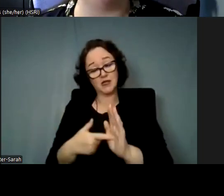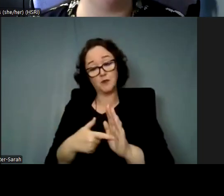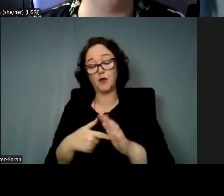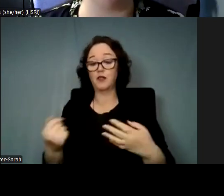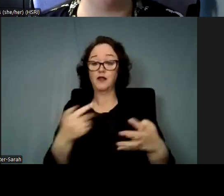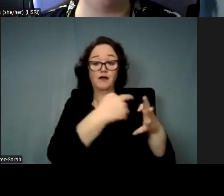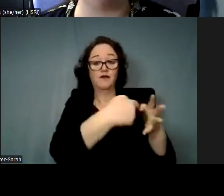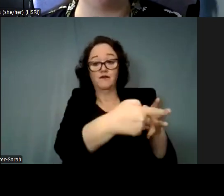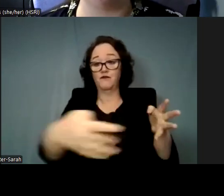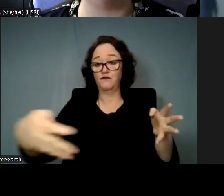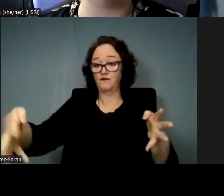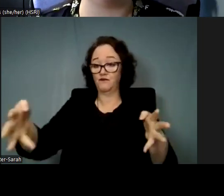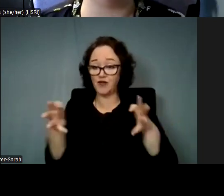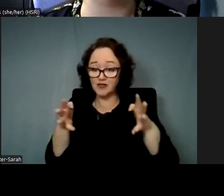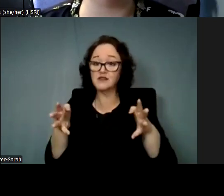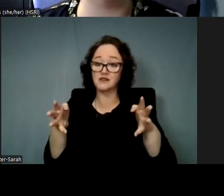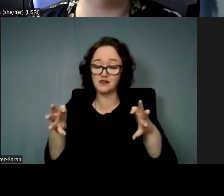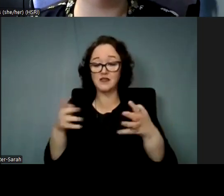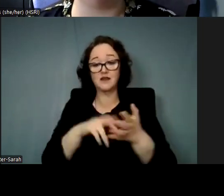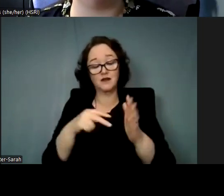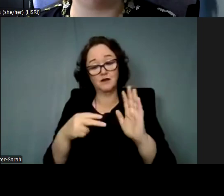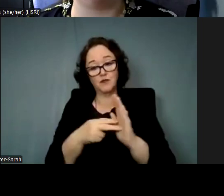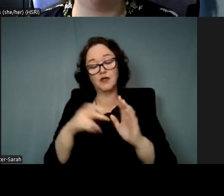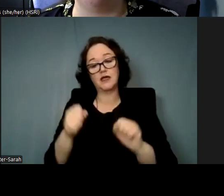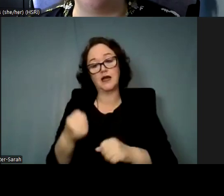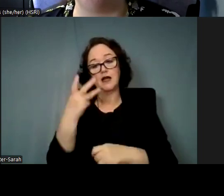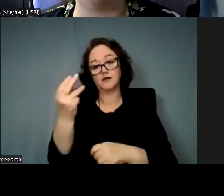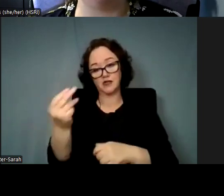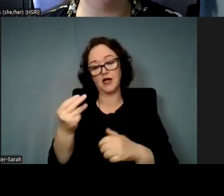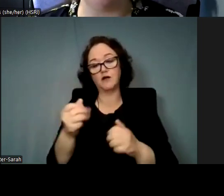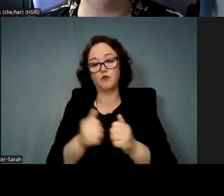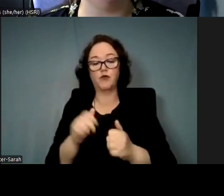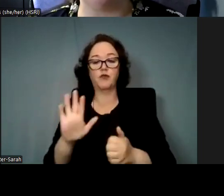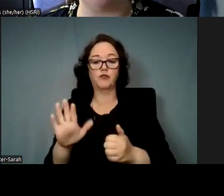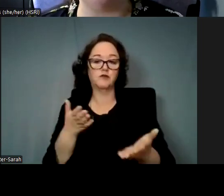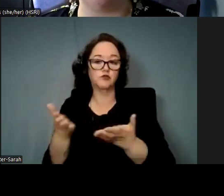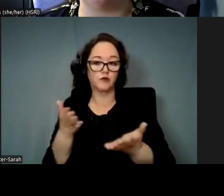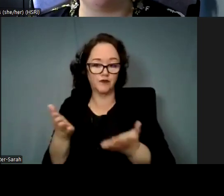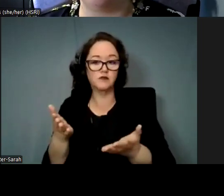with their service animals, instead of needing someone else to do it for them. And to really think of those things just like